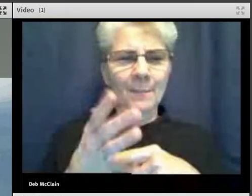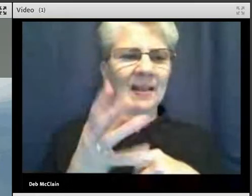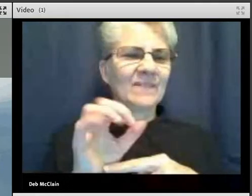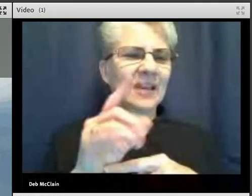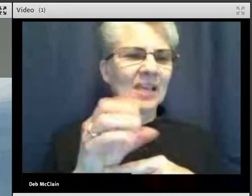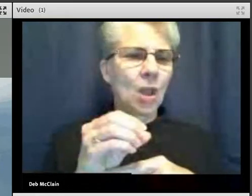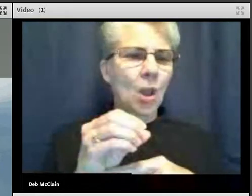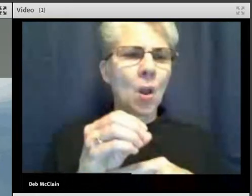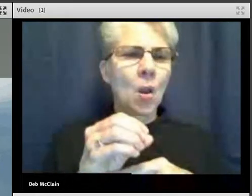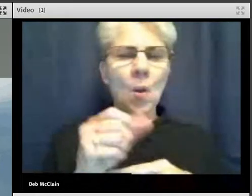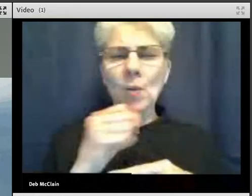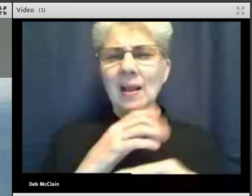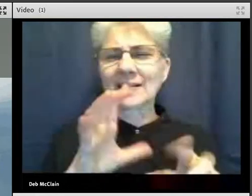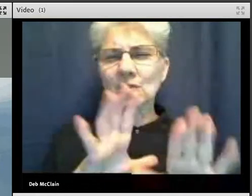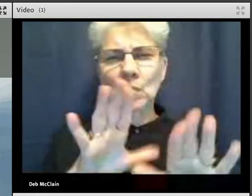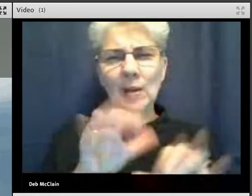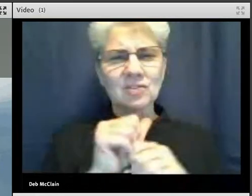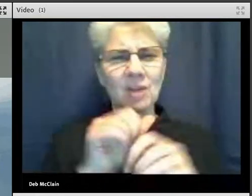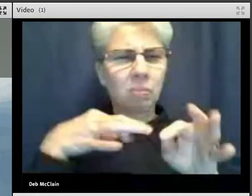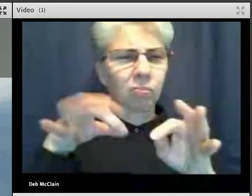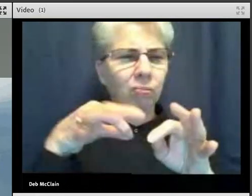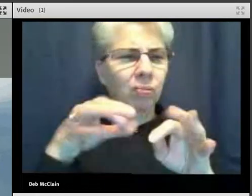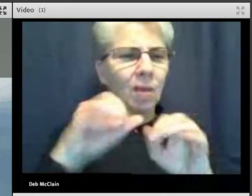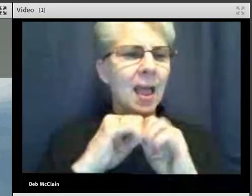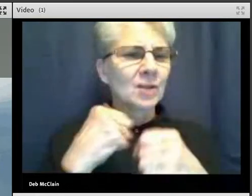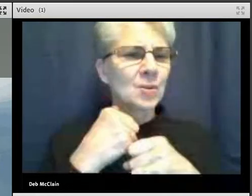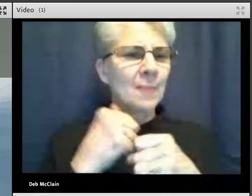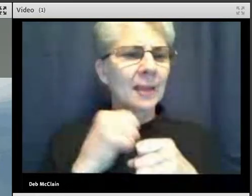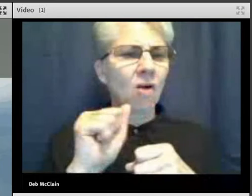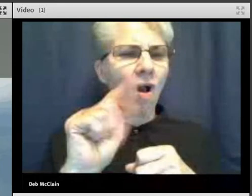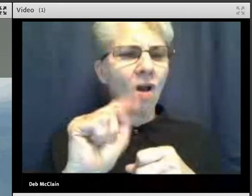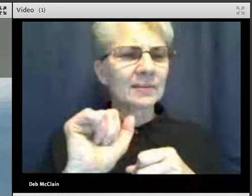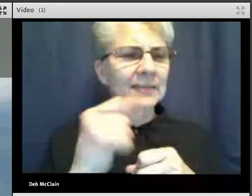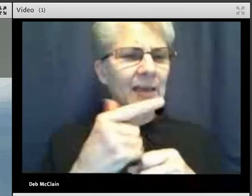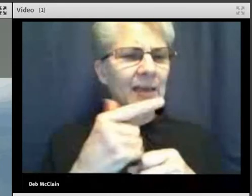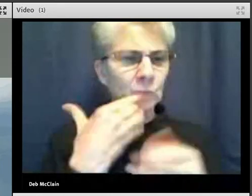This is a five-minute video. This guy does a really great job talking about